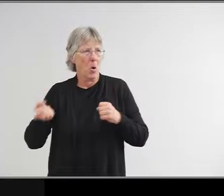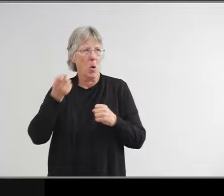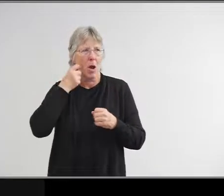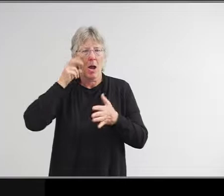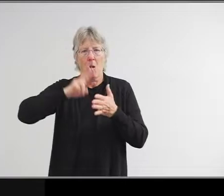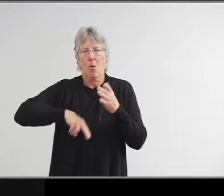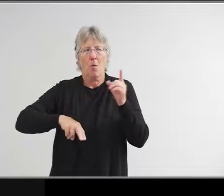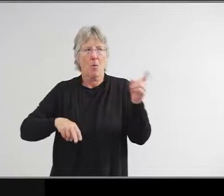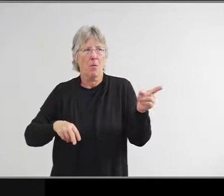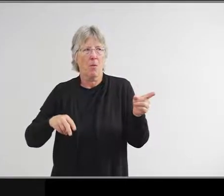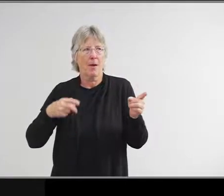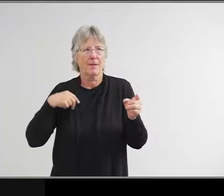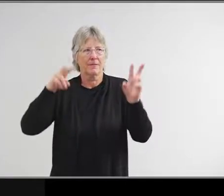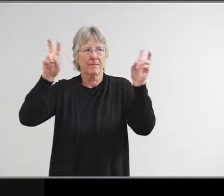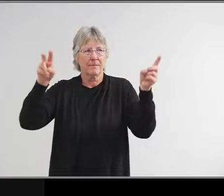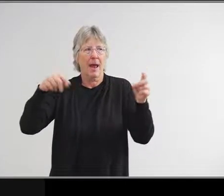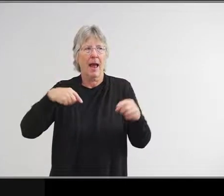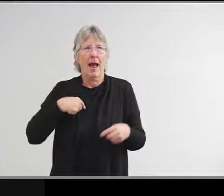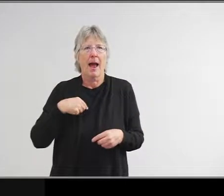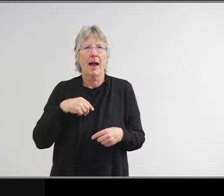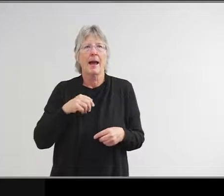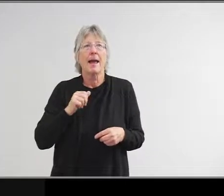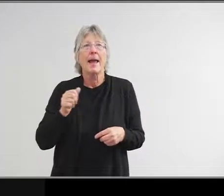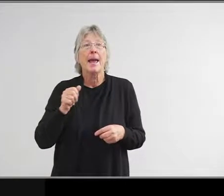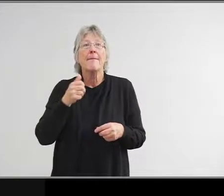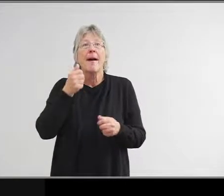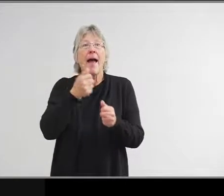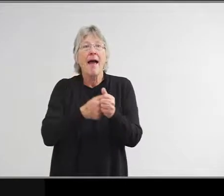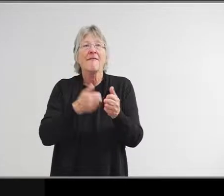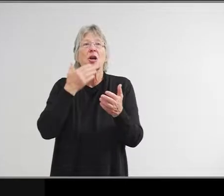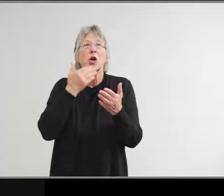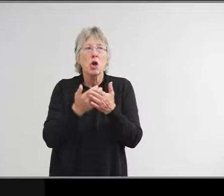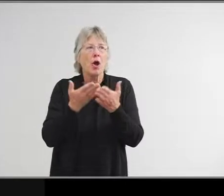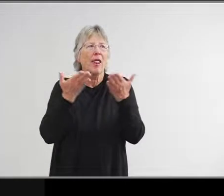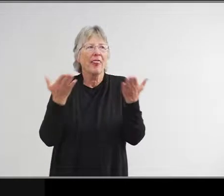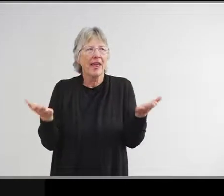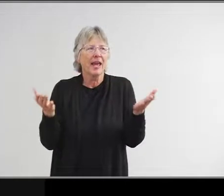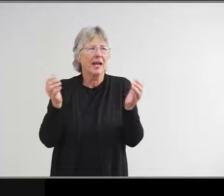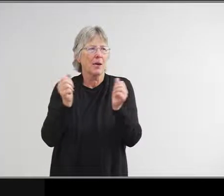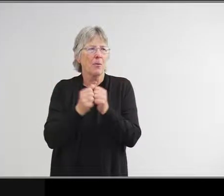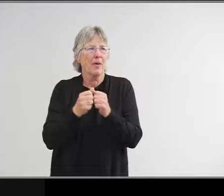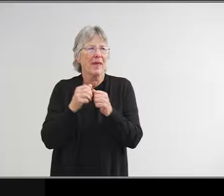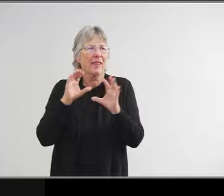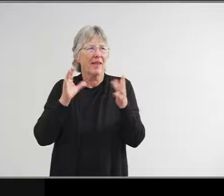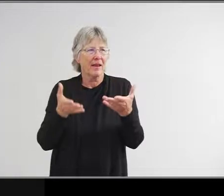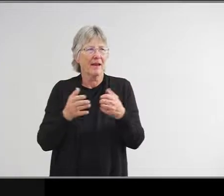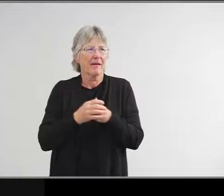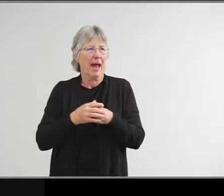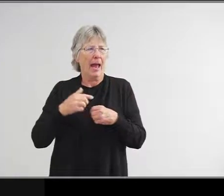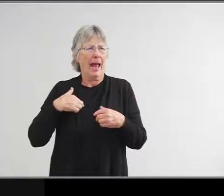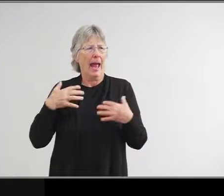"I Am Every Good Thing" with the class. And here's a quote from the book that I particularly enjoyed, "I am brave. I am hope.